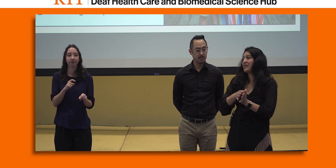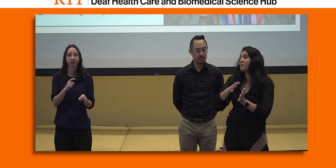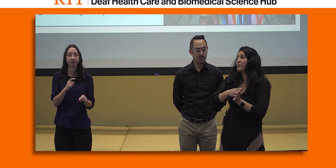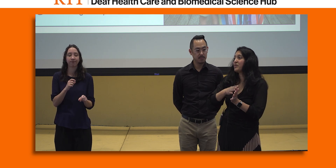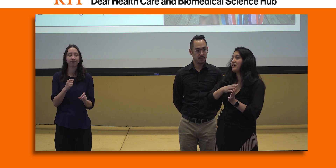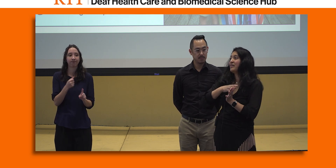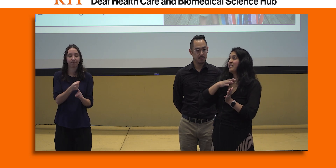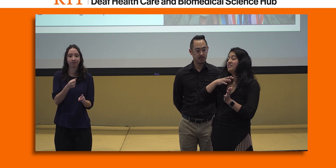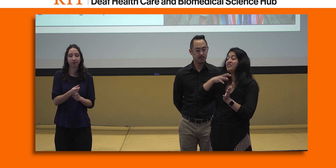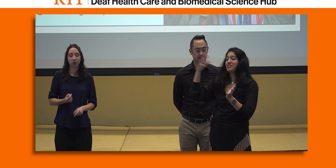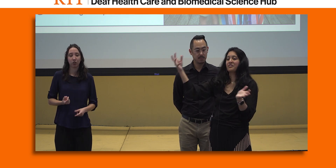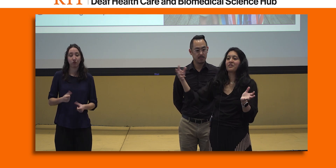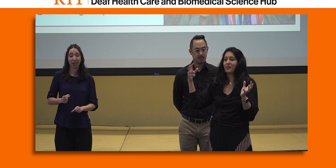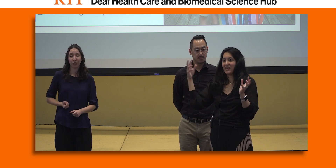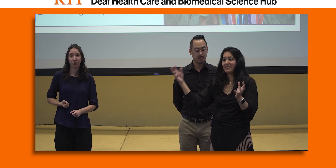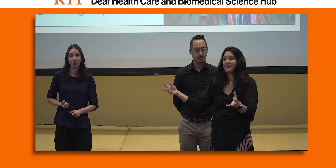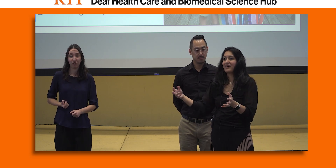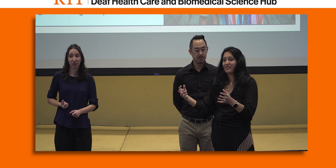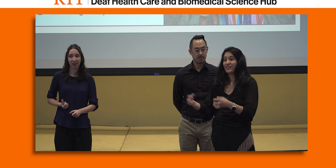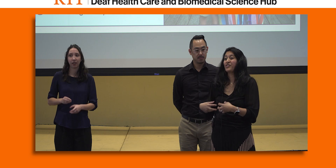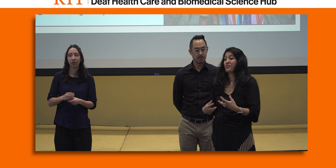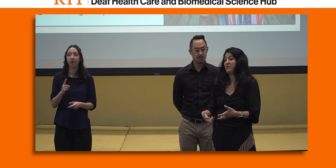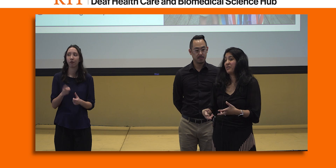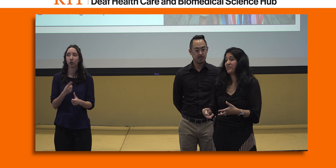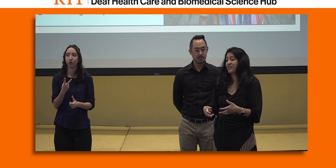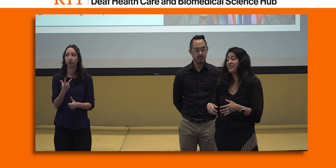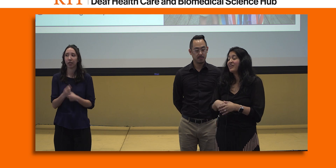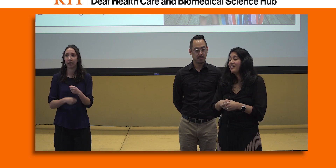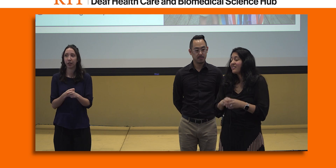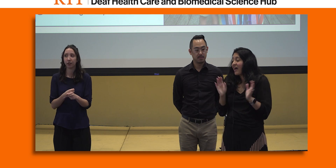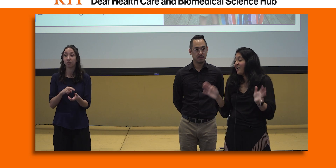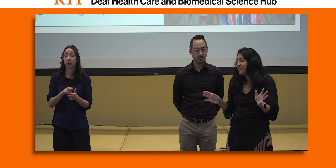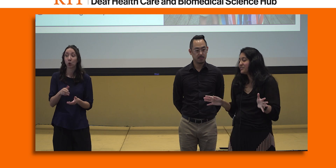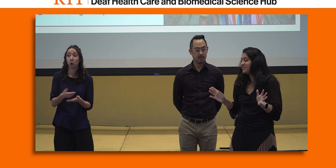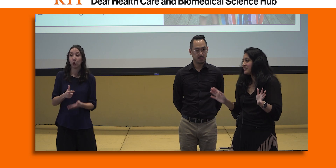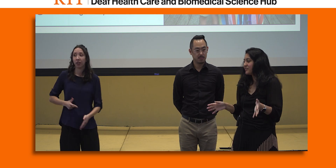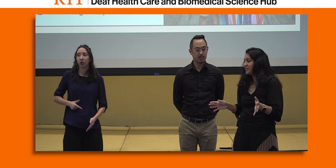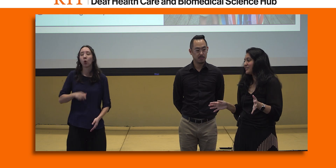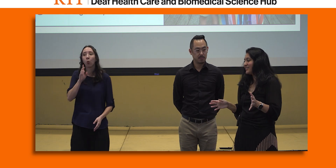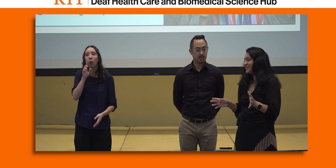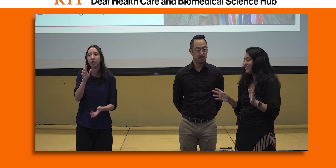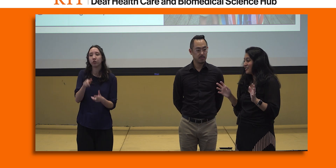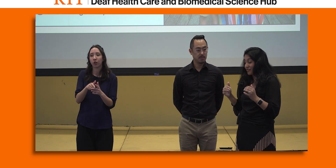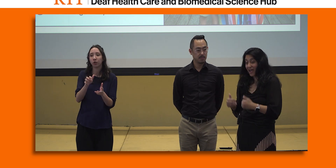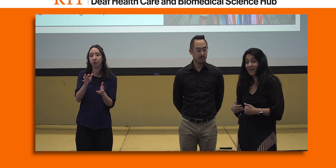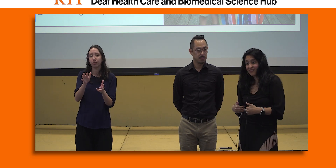it would deteriorate the life of your new liver. The average liver graft--